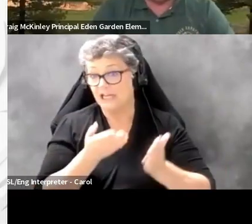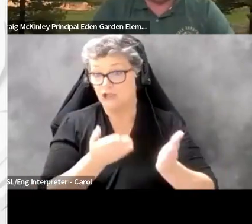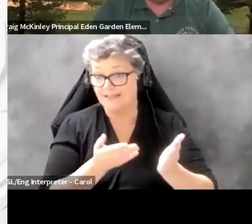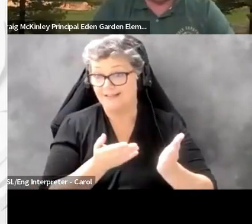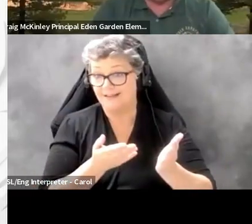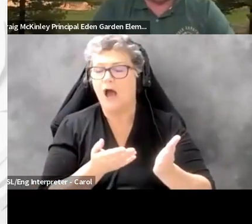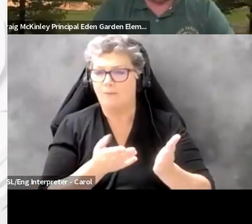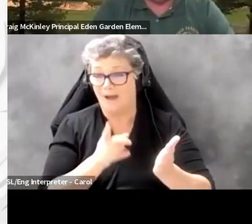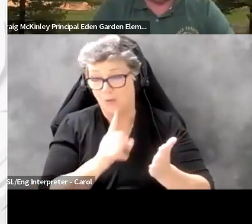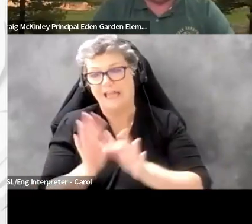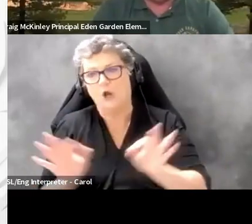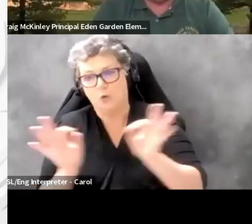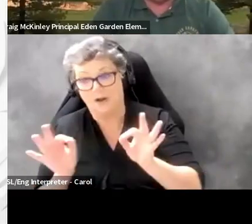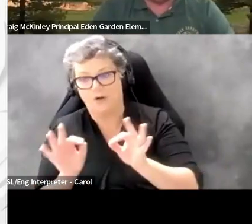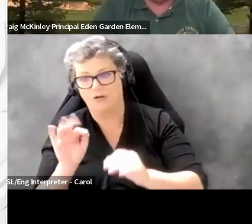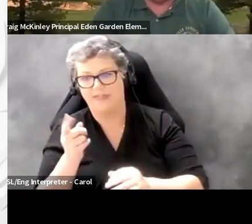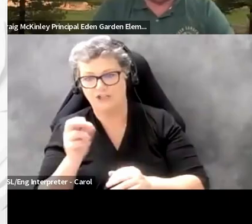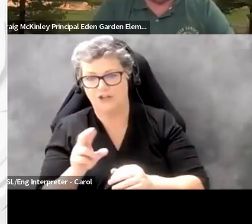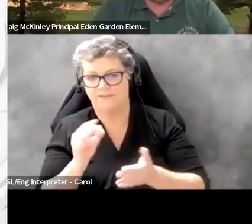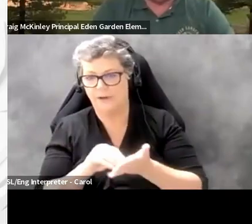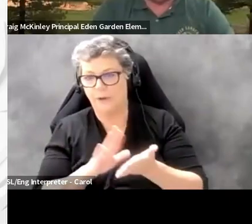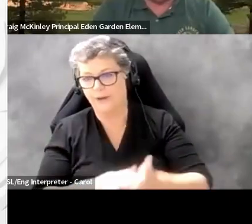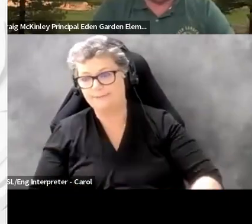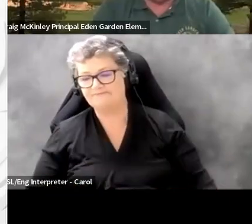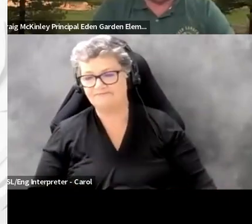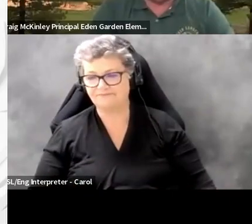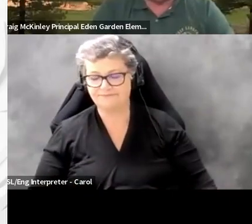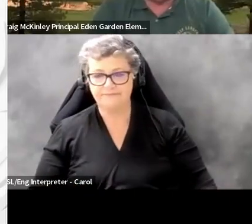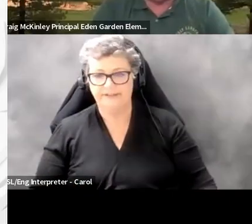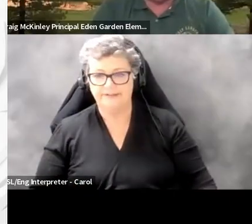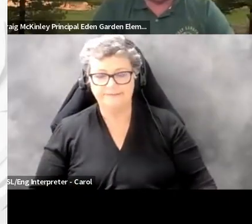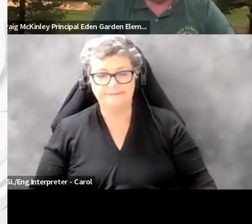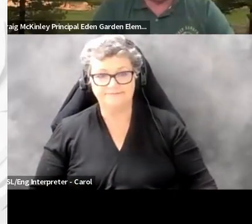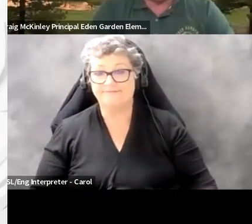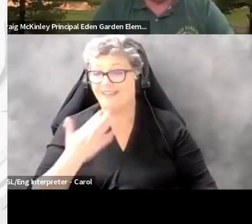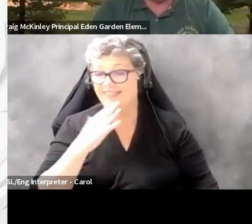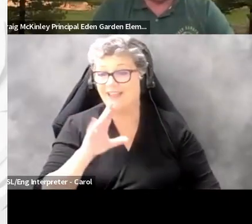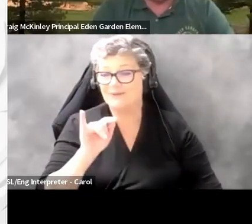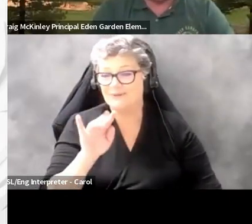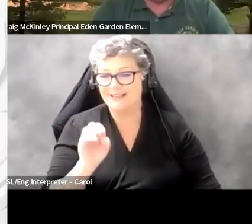but it really is critical as Jennifer noted. Lillie Moffett: Yeah thank you Julie. All